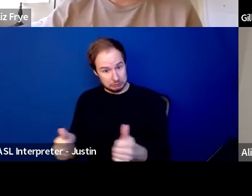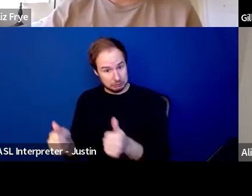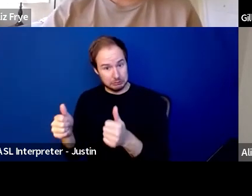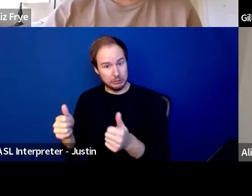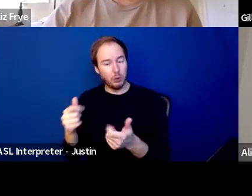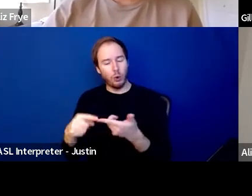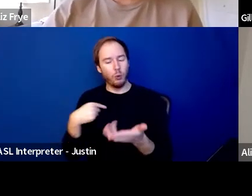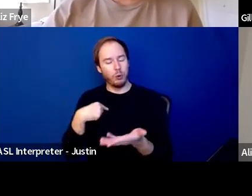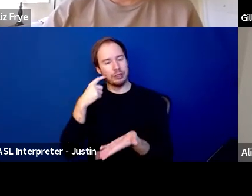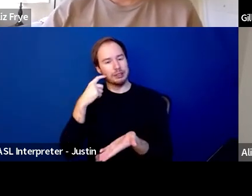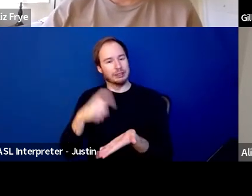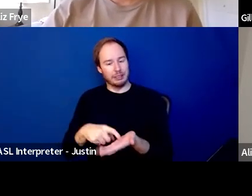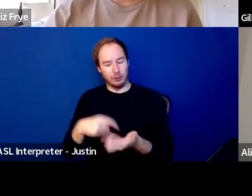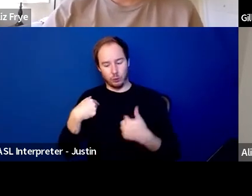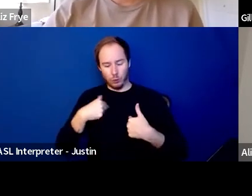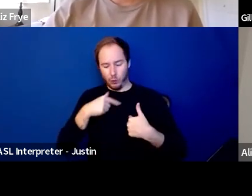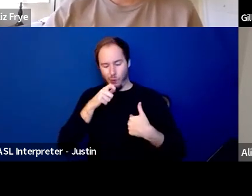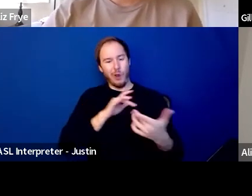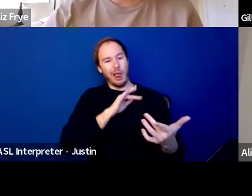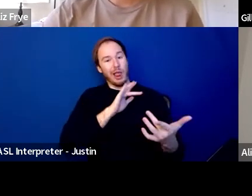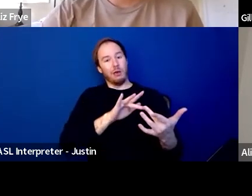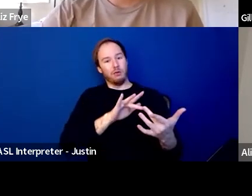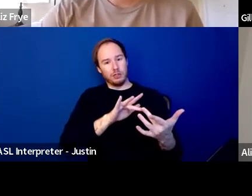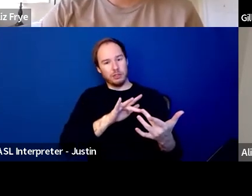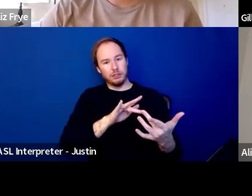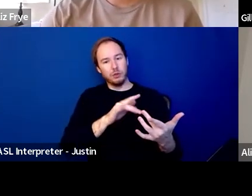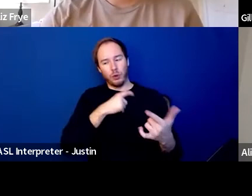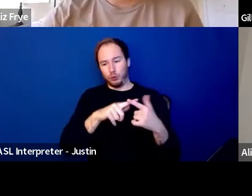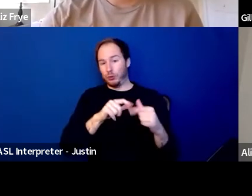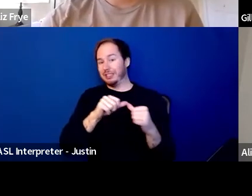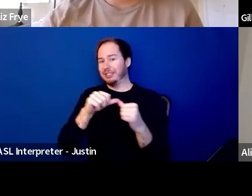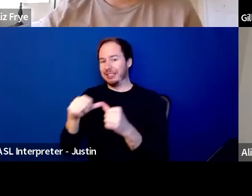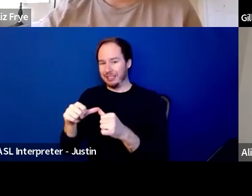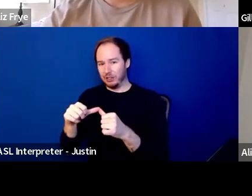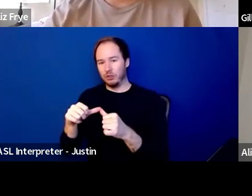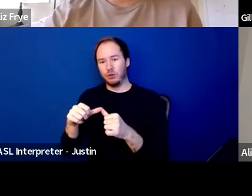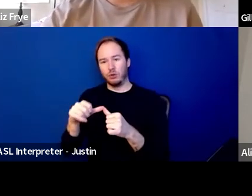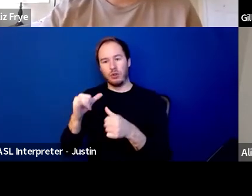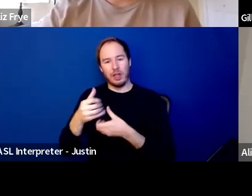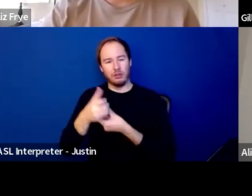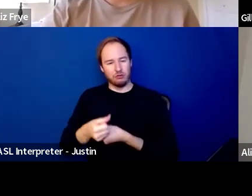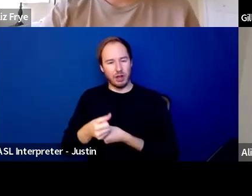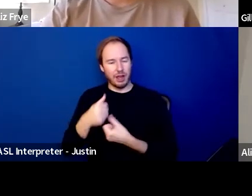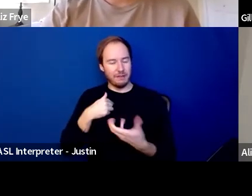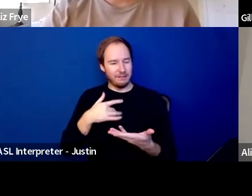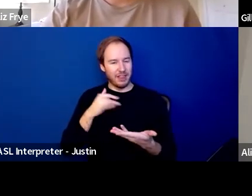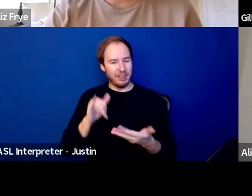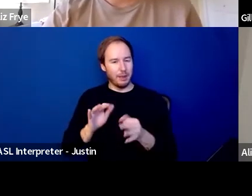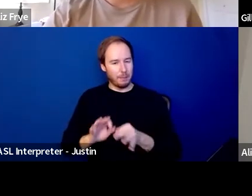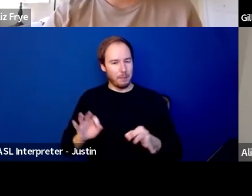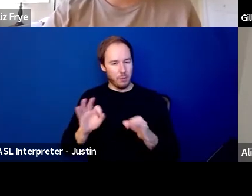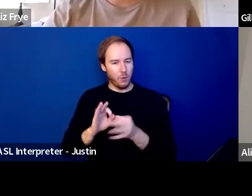because we're the outreach side of it. And I think that that's a big piece of it